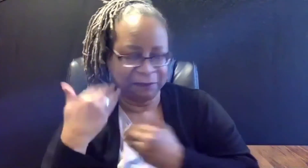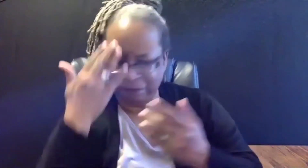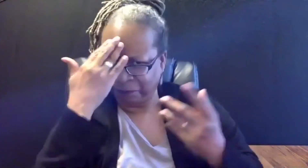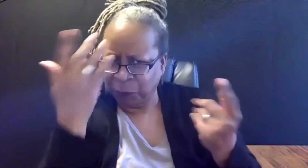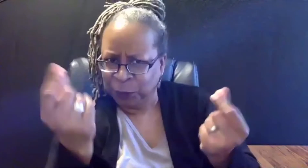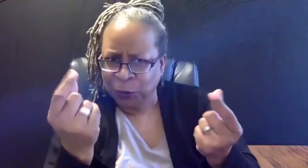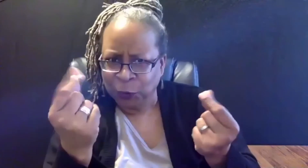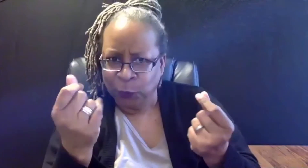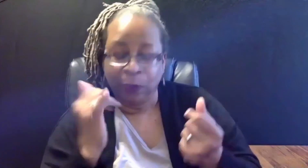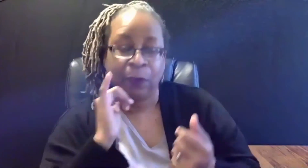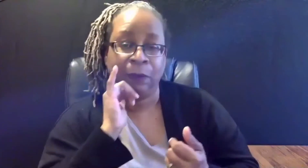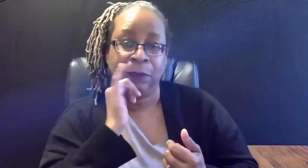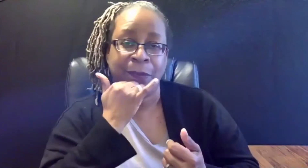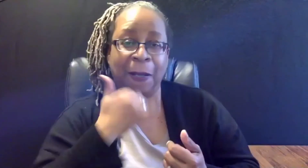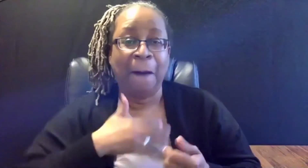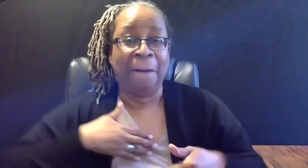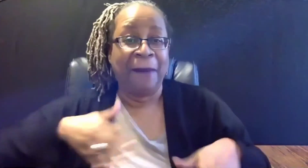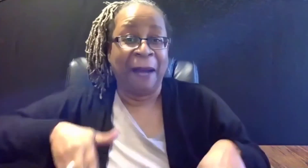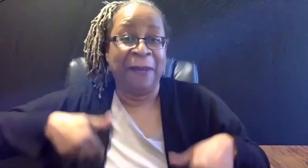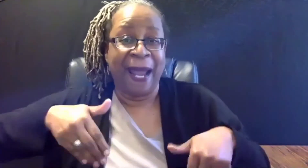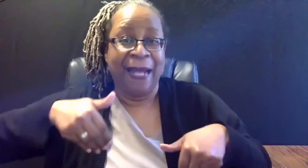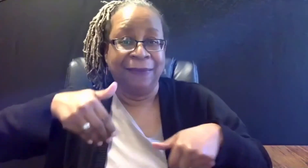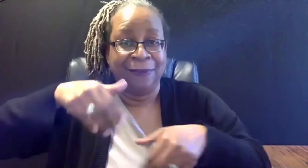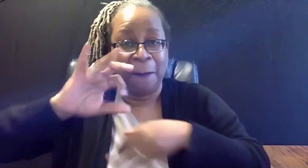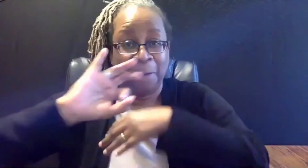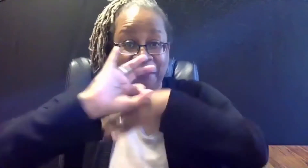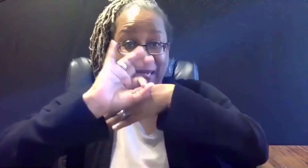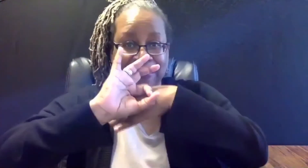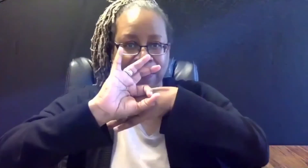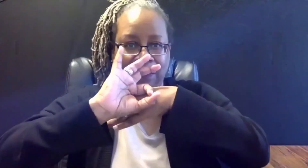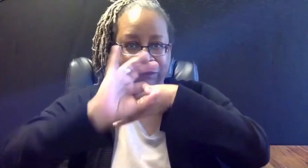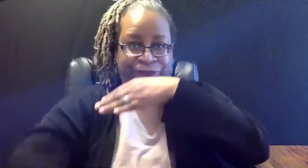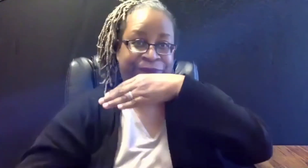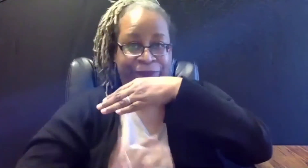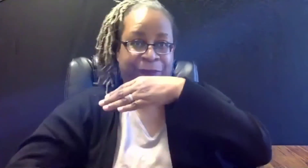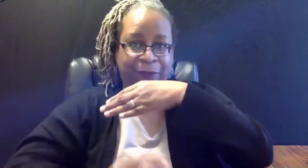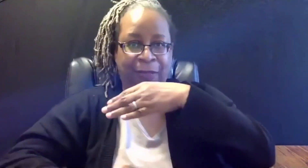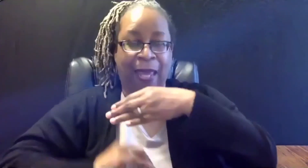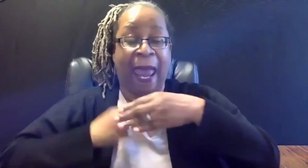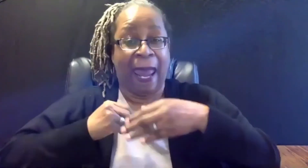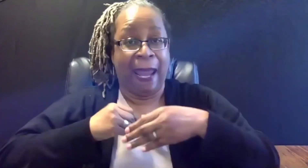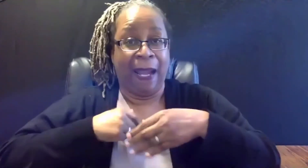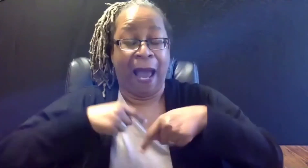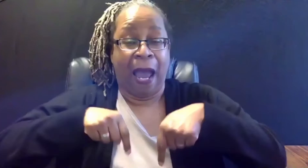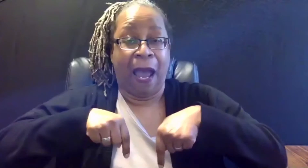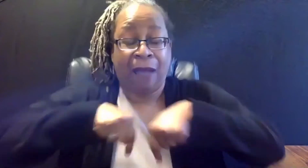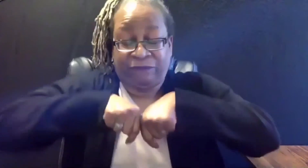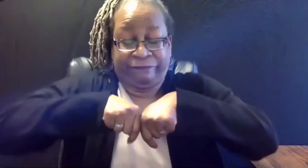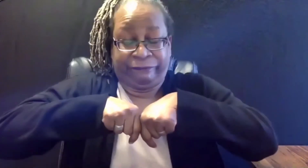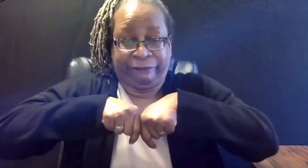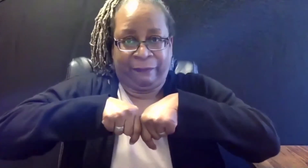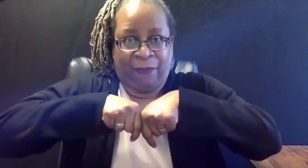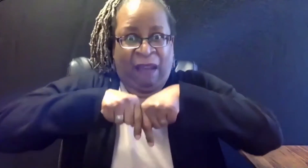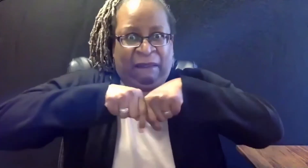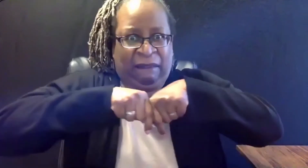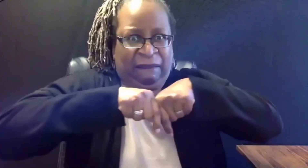no responsibility on cloud nine," but unfortunately during that performance